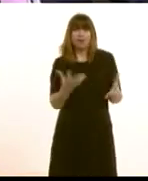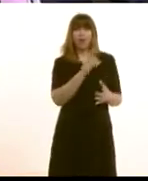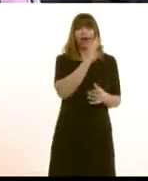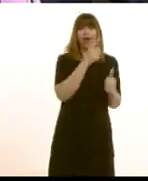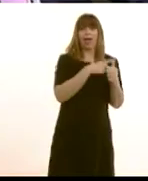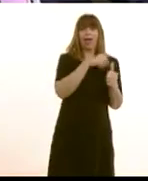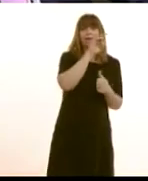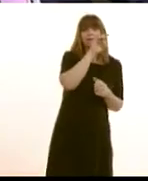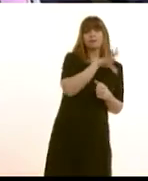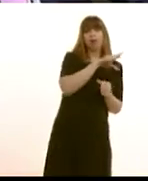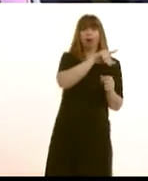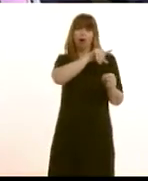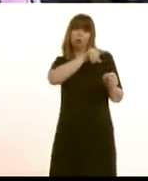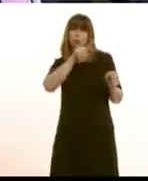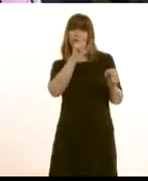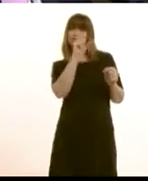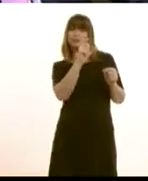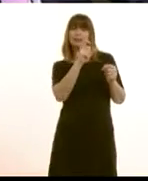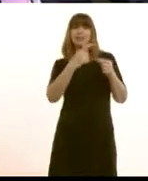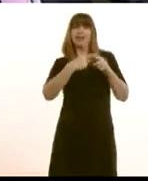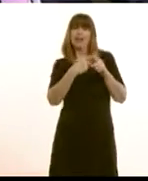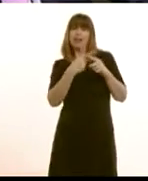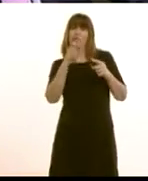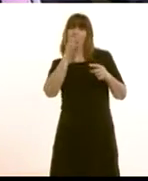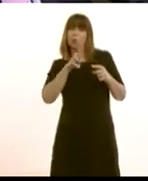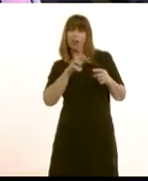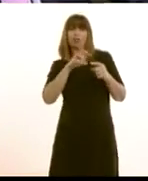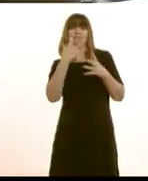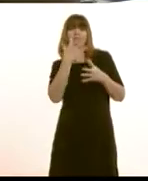per cent achieved A* to Có[Interruption.]. You shouldnít have asked the question if